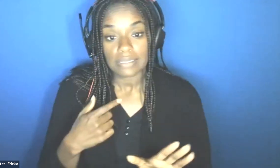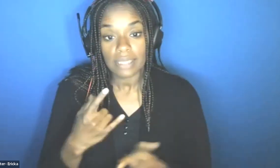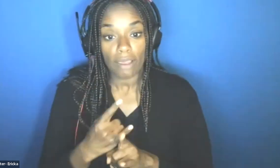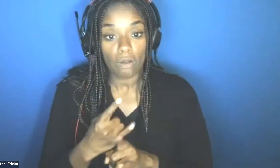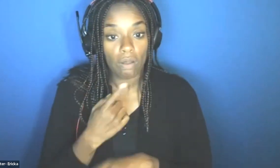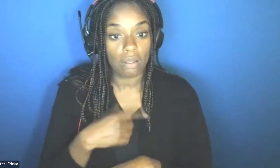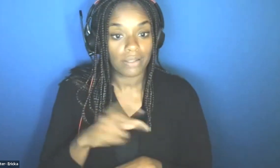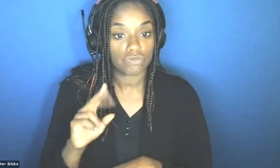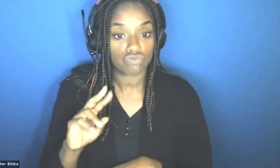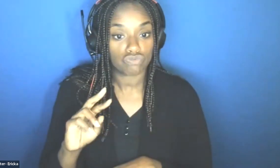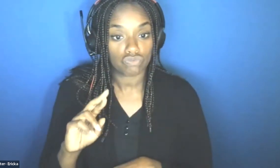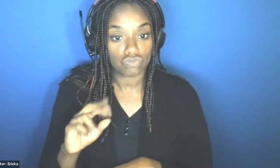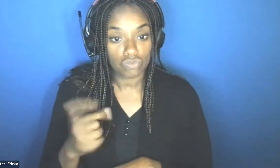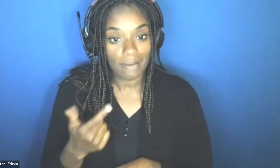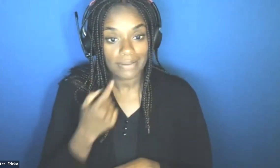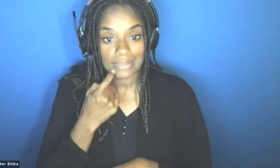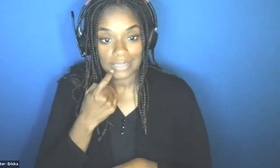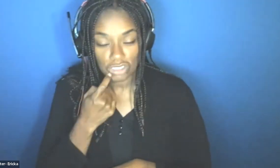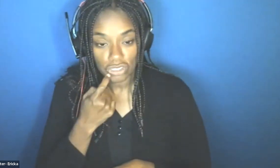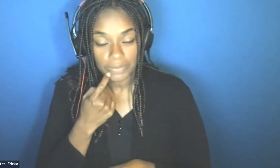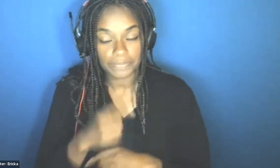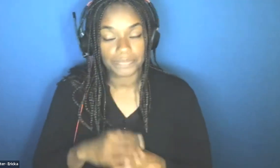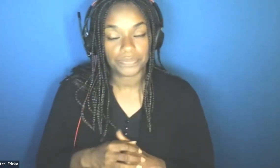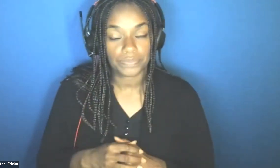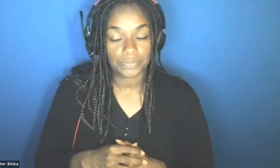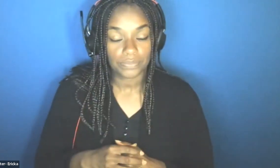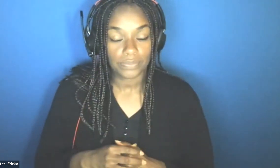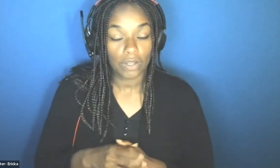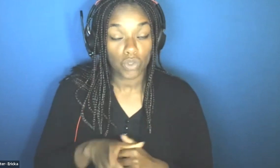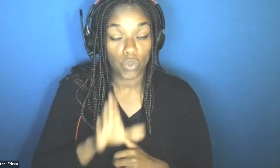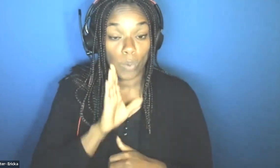So in this stage, employers may ask about the -- use of alcohol of drugs and the extent of use.